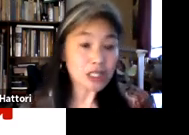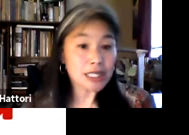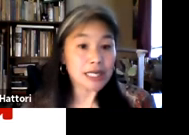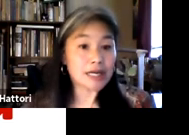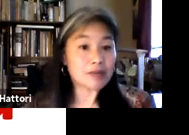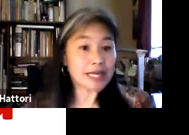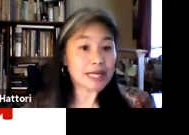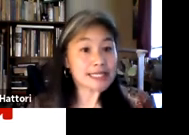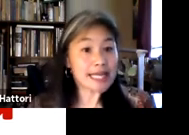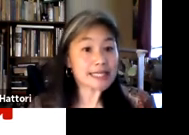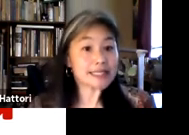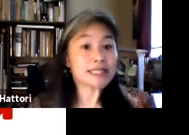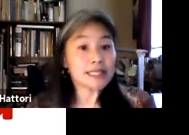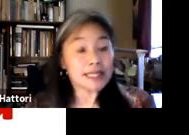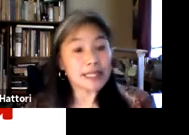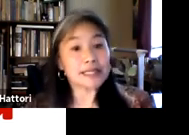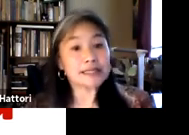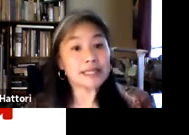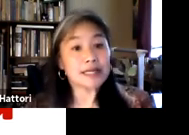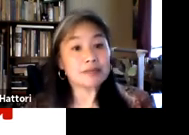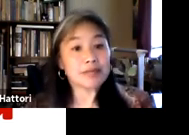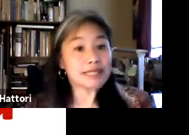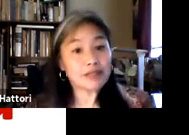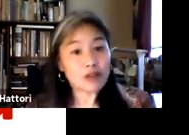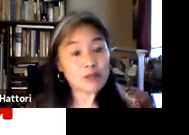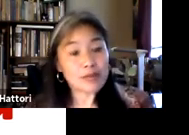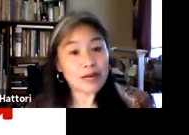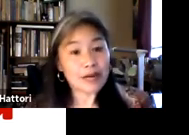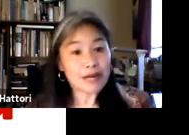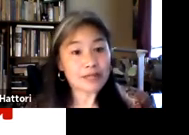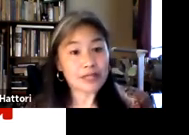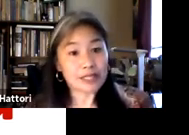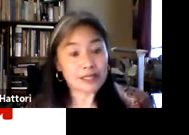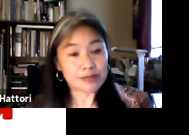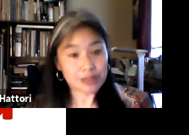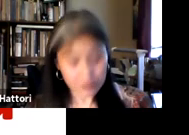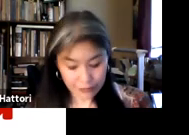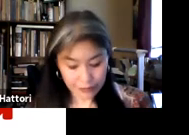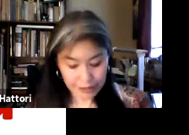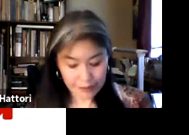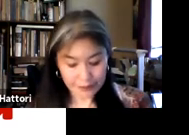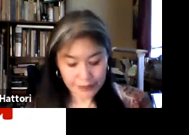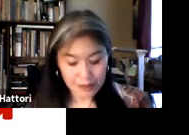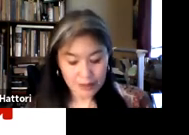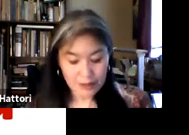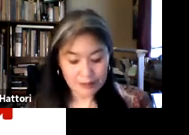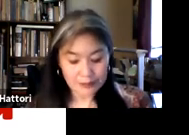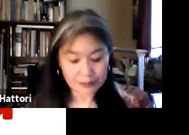know, his kids, they didn't know any better. So they quite enjoyed having their friends around and being able to play